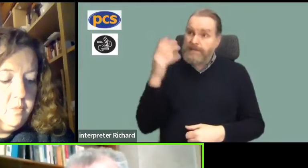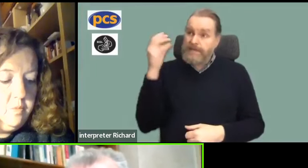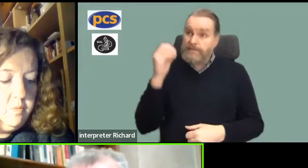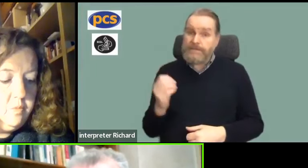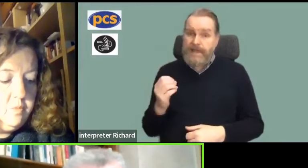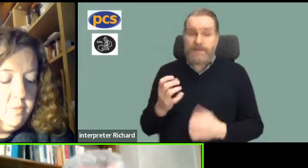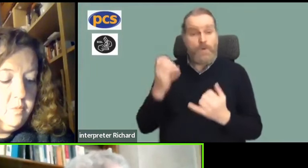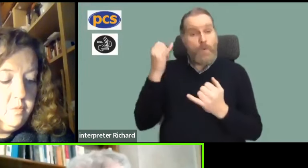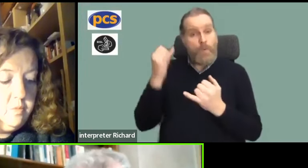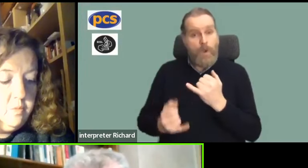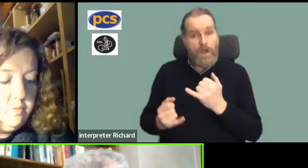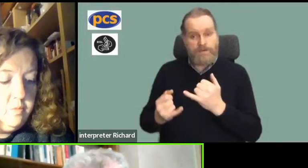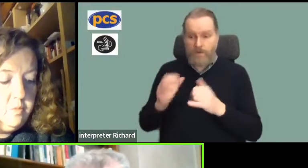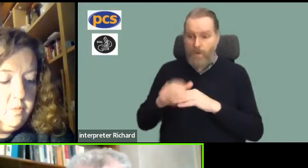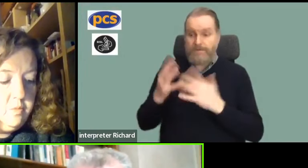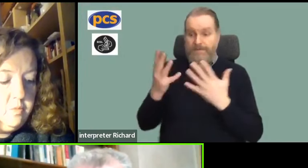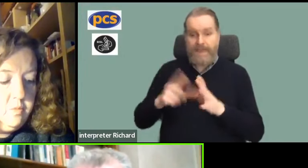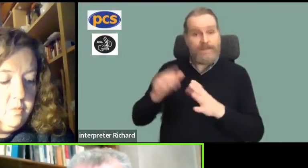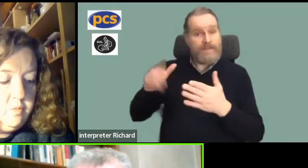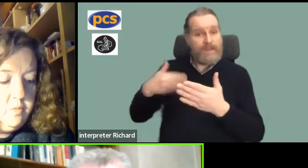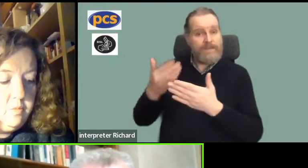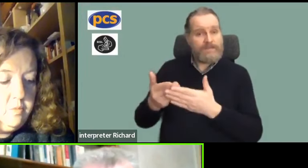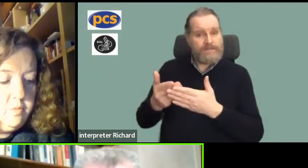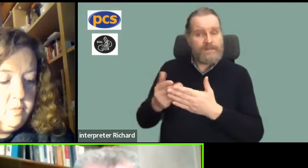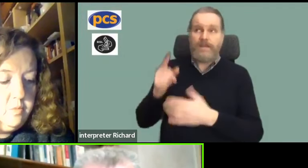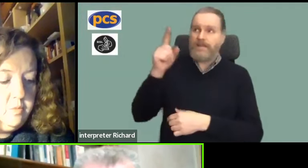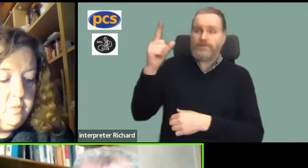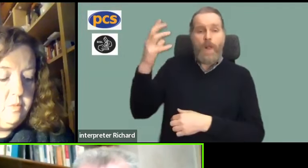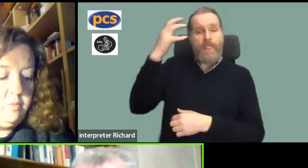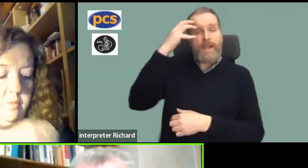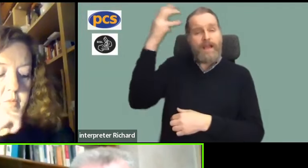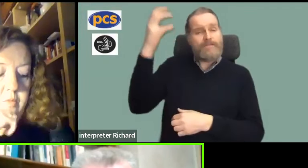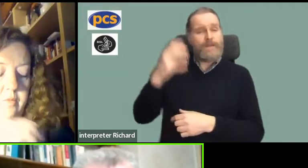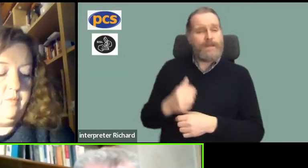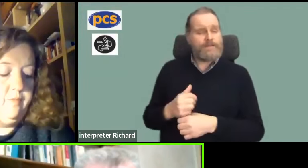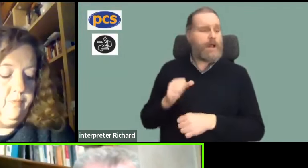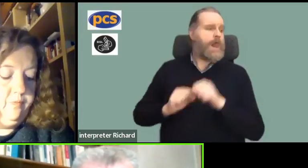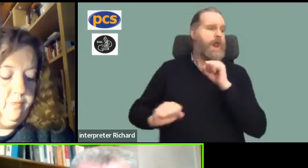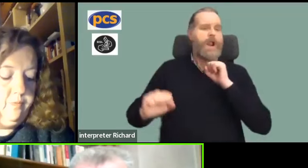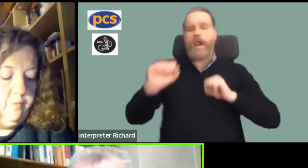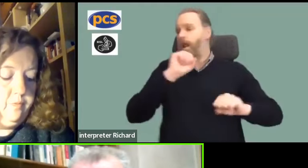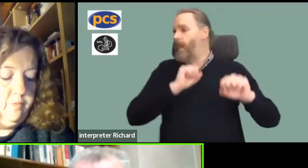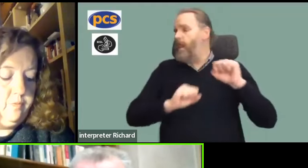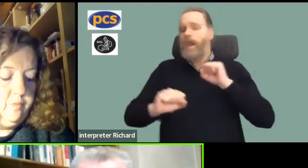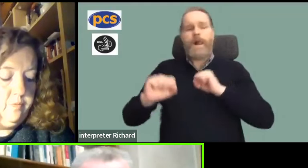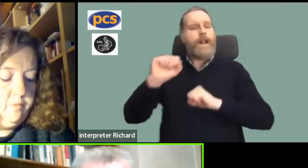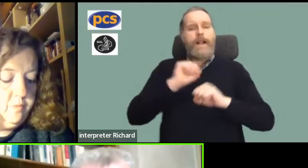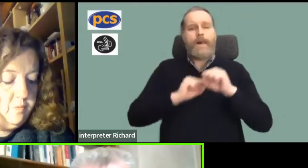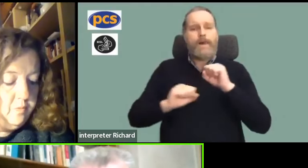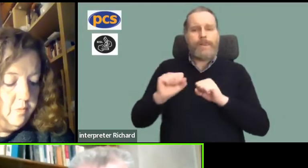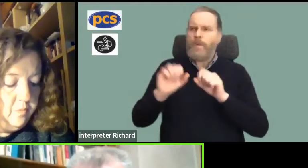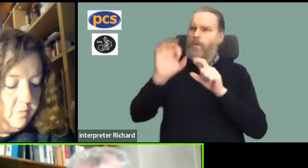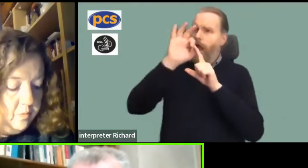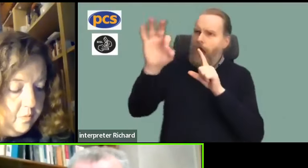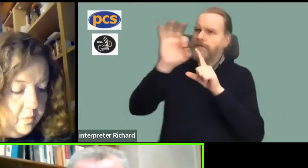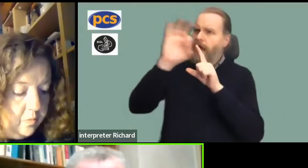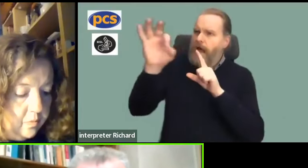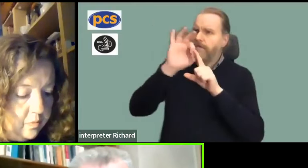r many people 15 to 20% worse off over the last decade . So the So the government is in hiding. They put up ministers who don't answer the question